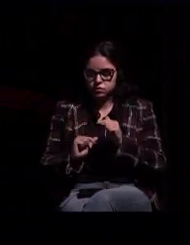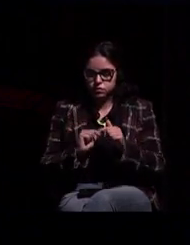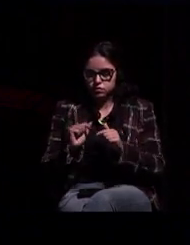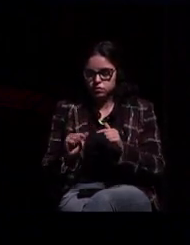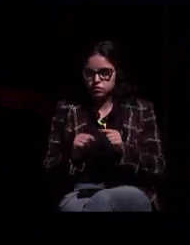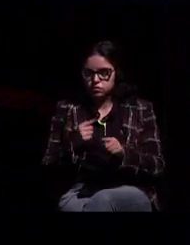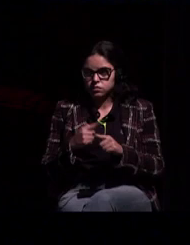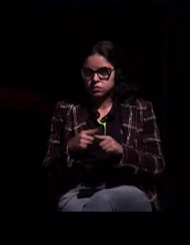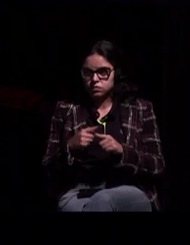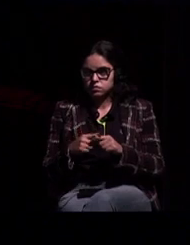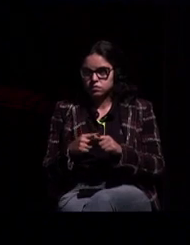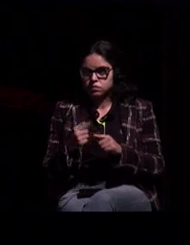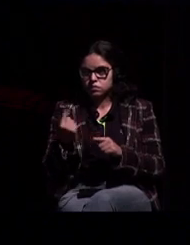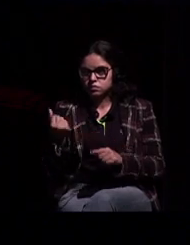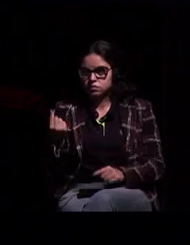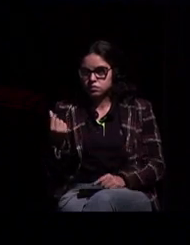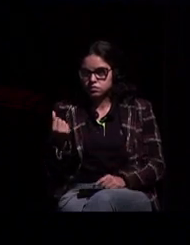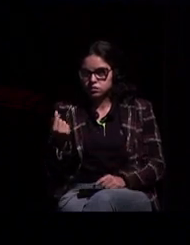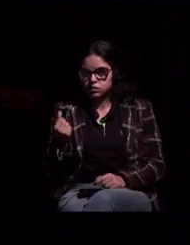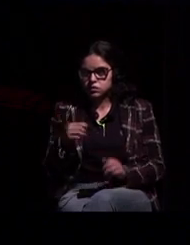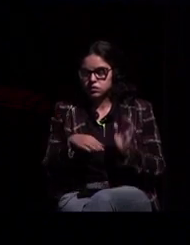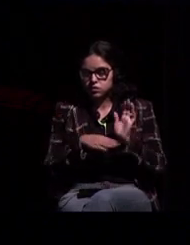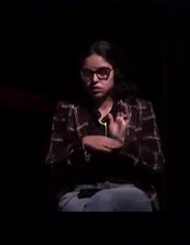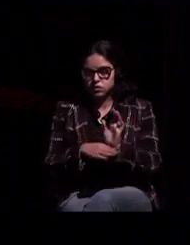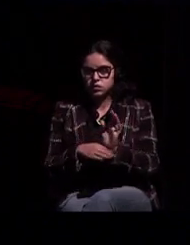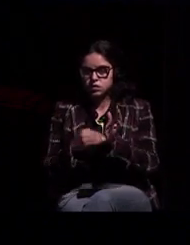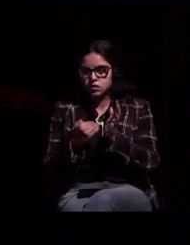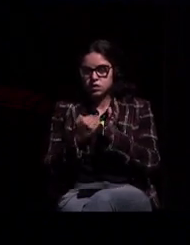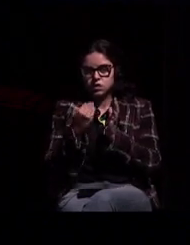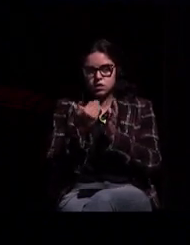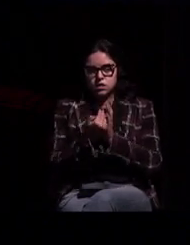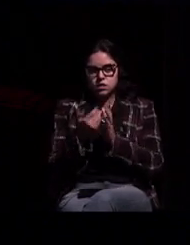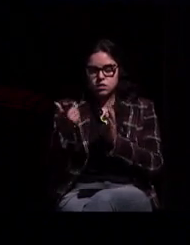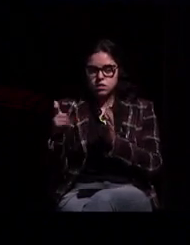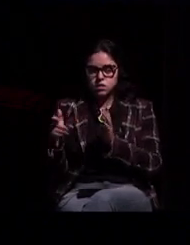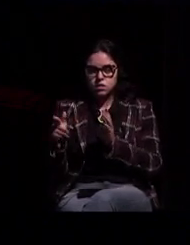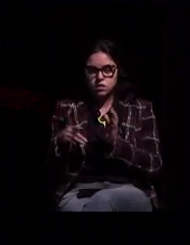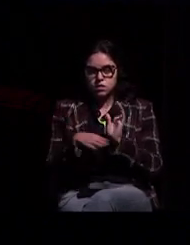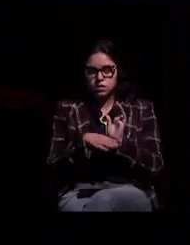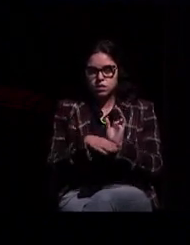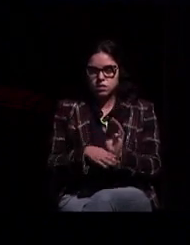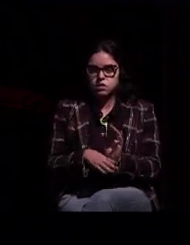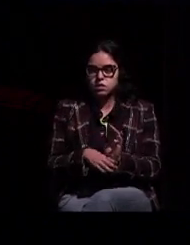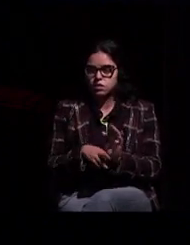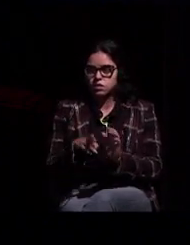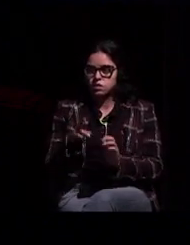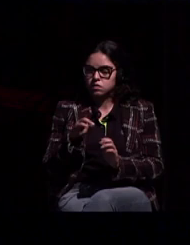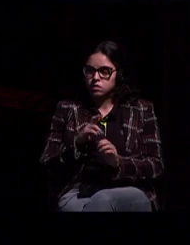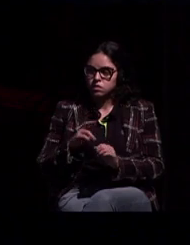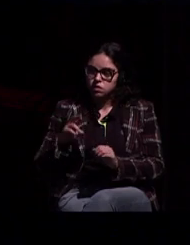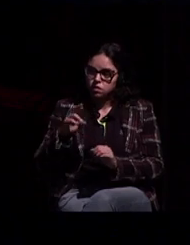with no price quoting and no tax payments. In recent years, alterations are also